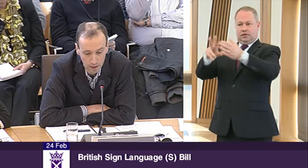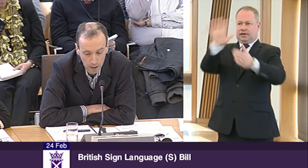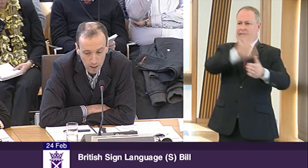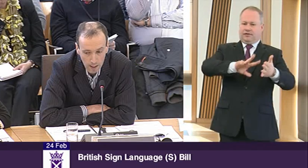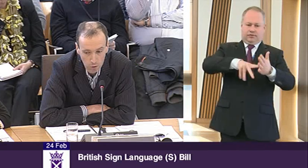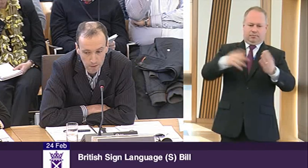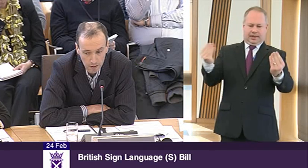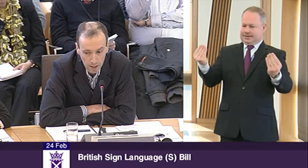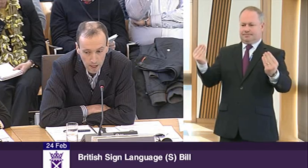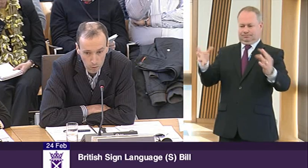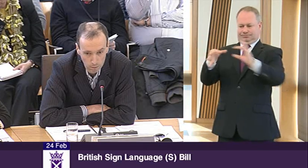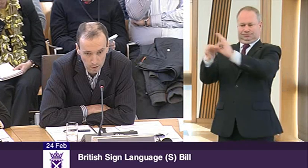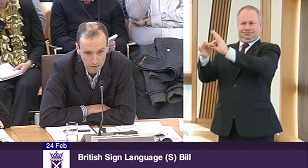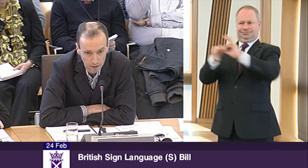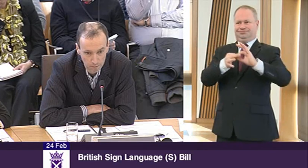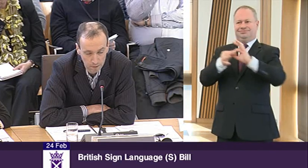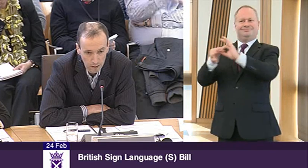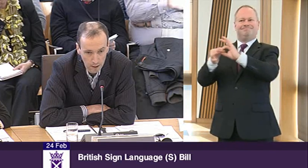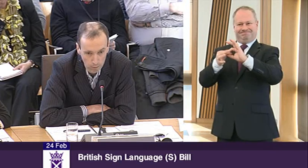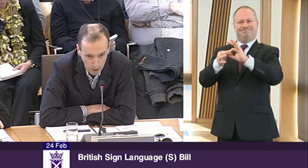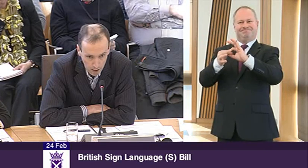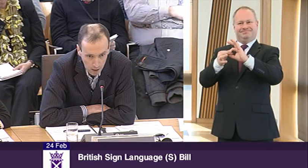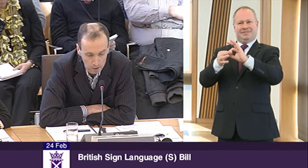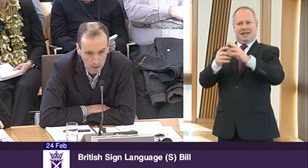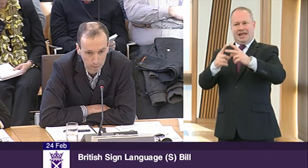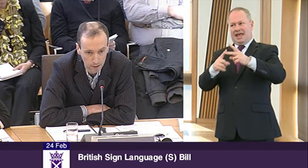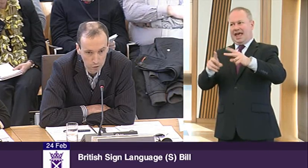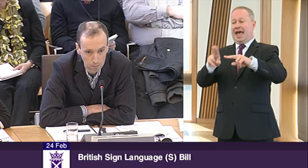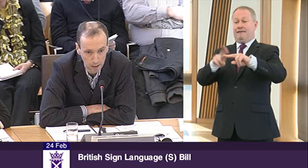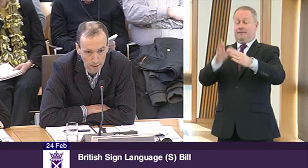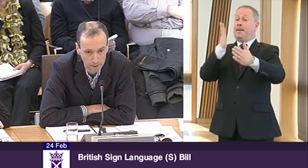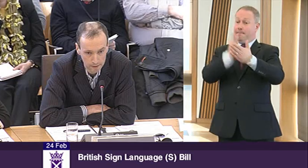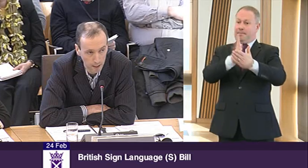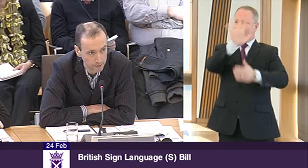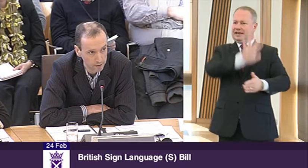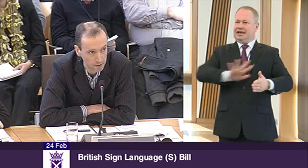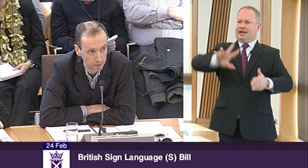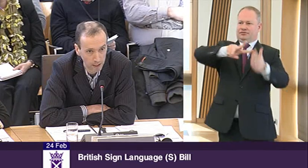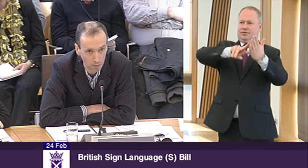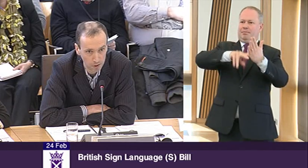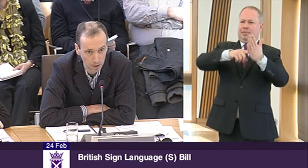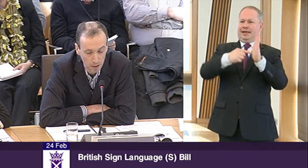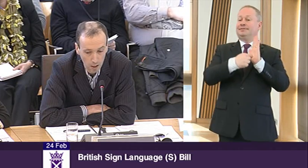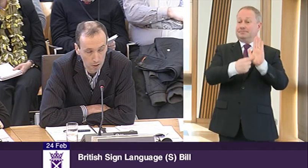It would be helpful to have a national plan that is developed in a consultative way that